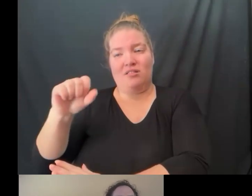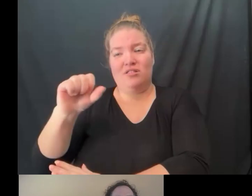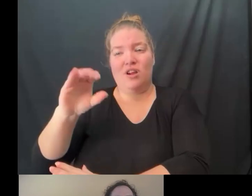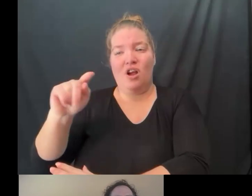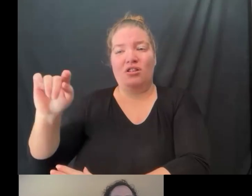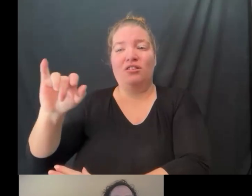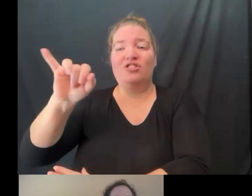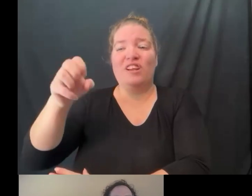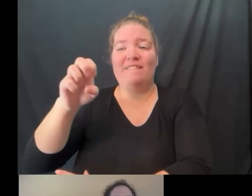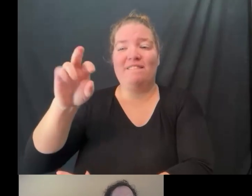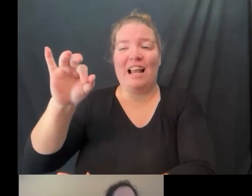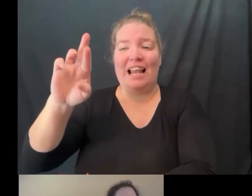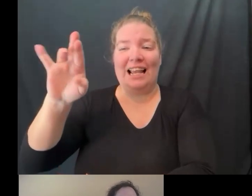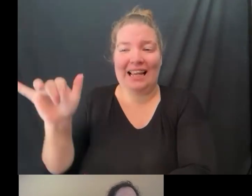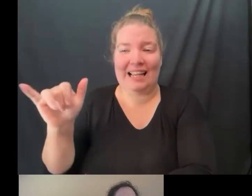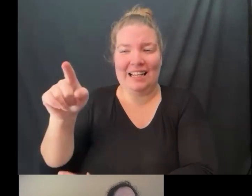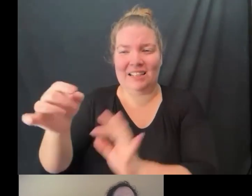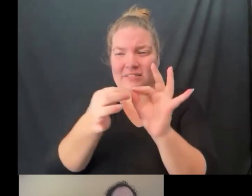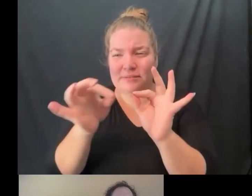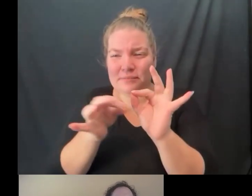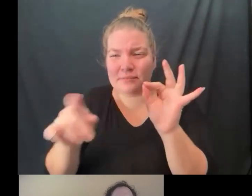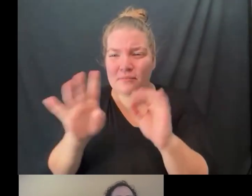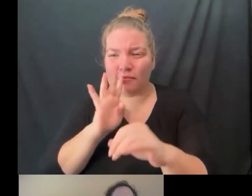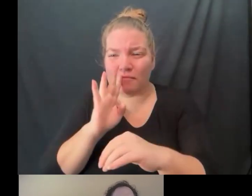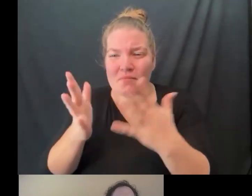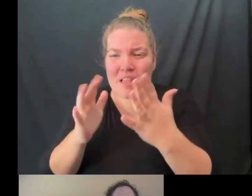There's also a note from Scott Jeffrey asking everyone, hey,